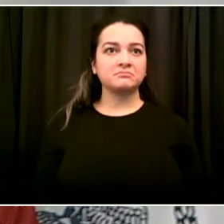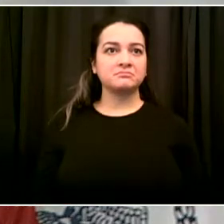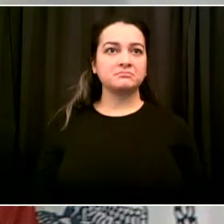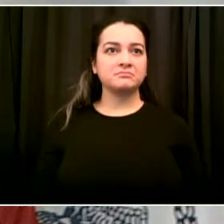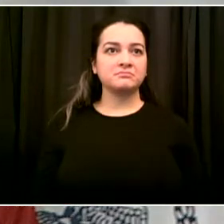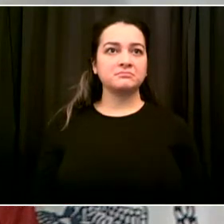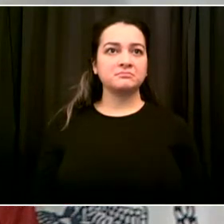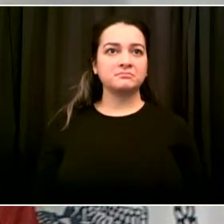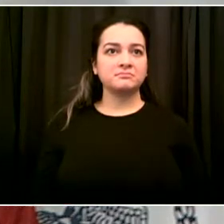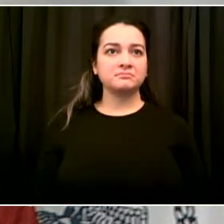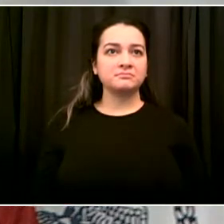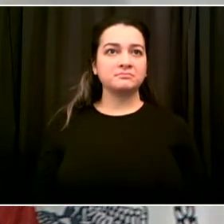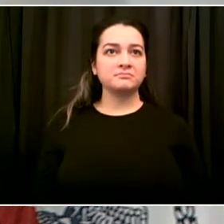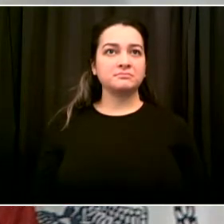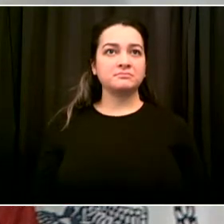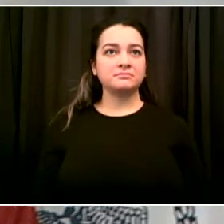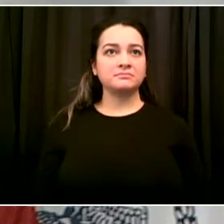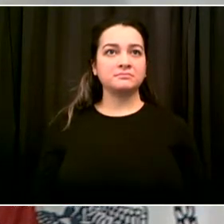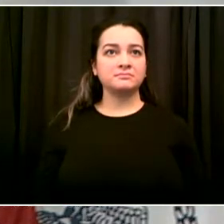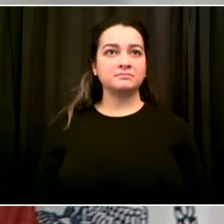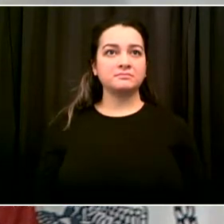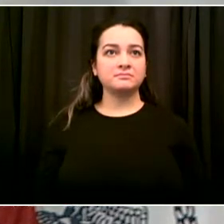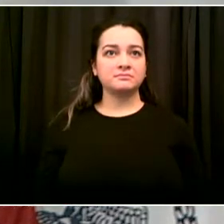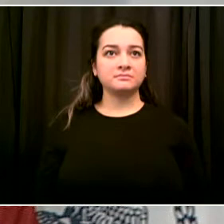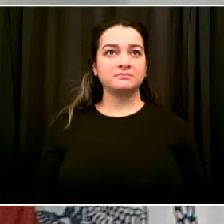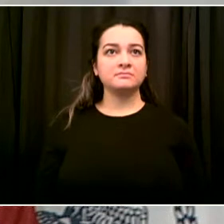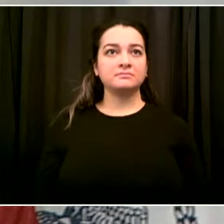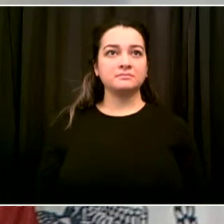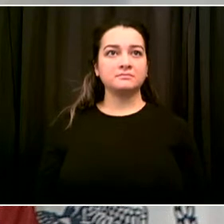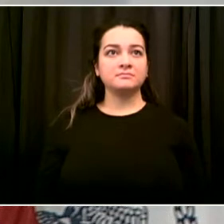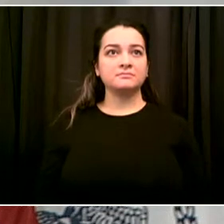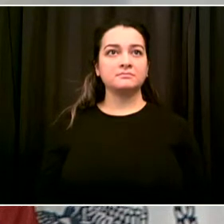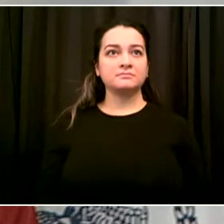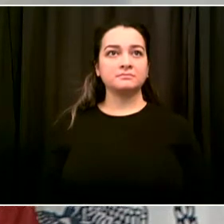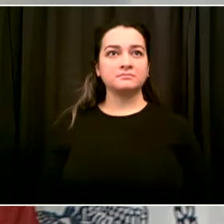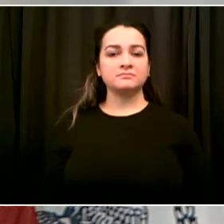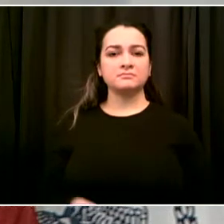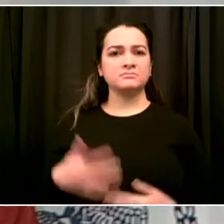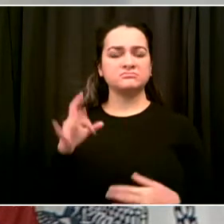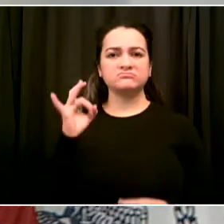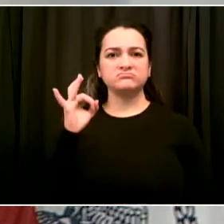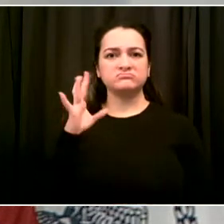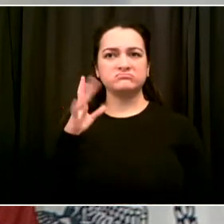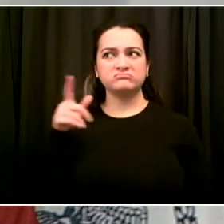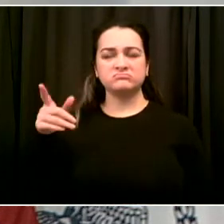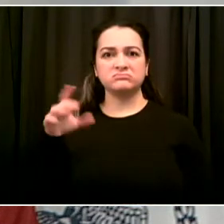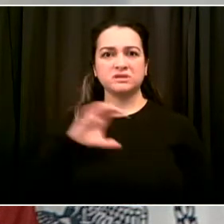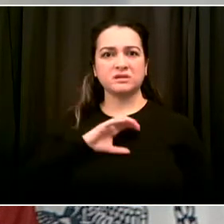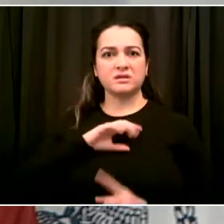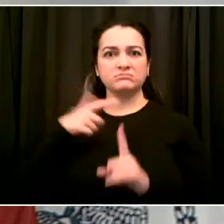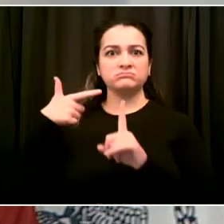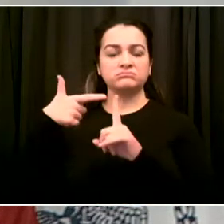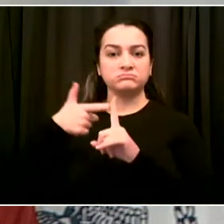JOB, THANK GOD D HE IS GOING TO BE OKAY. I SPENT TIME WITH HIM LAST